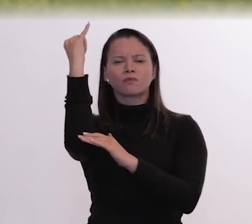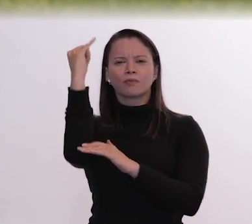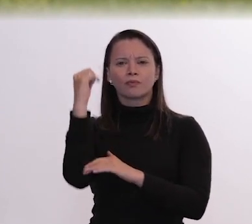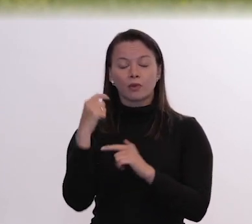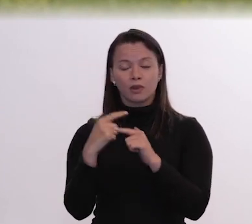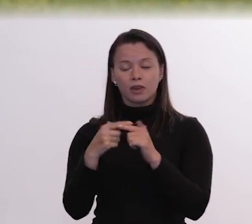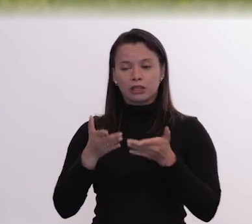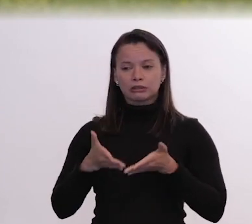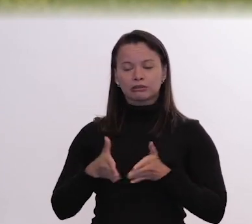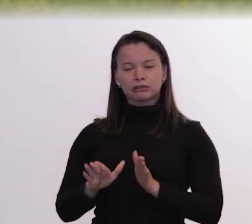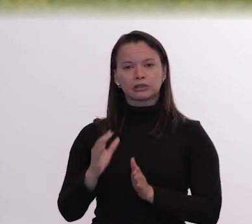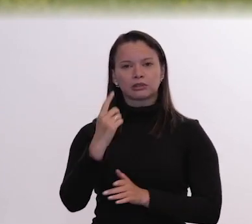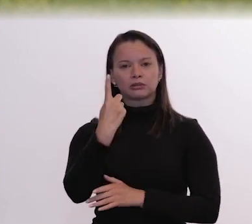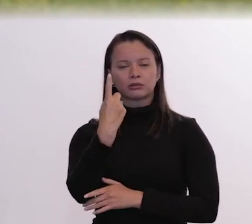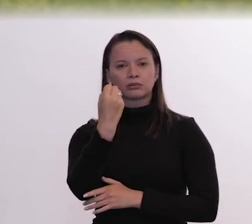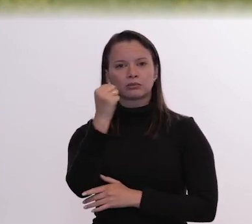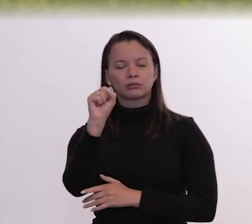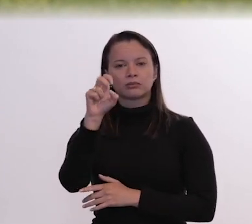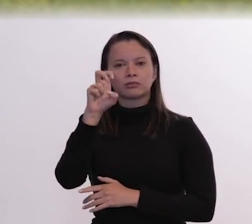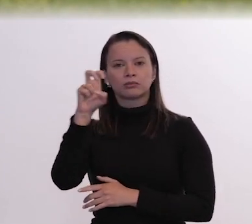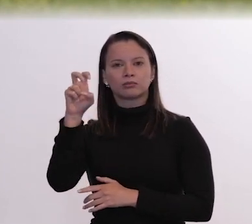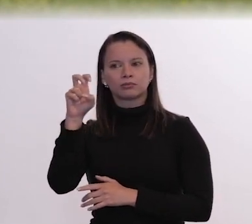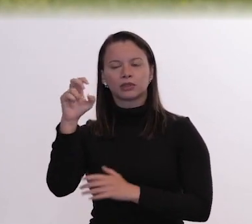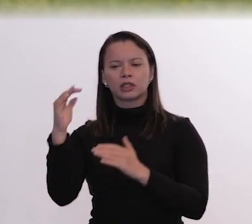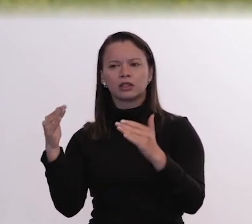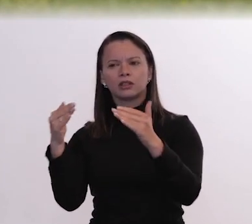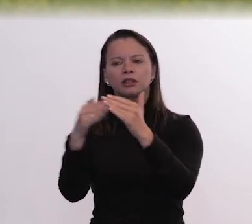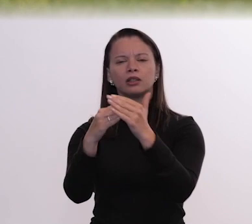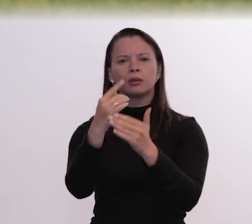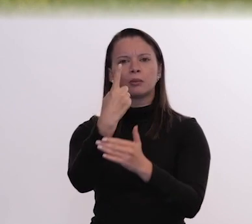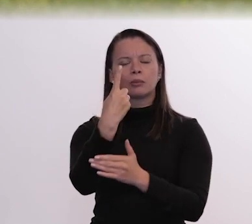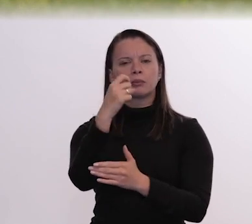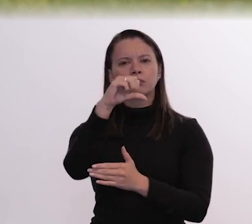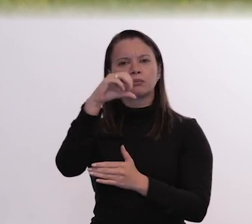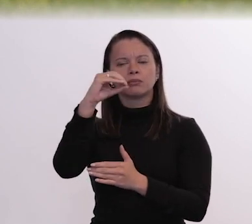in 1855, and in 1900 he was the head of the sanitation department.